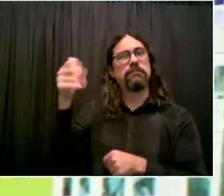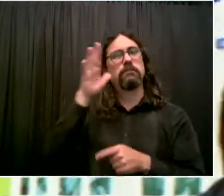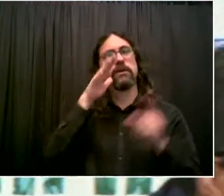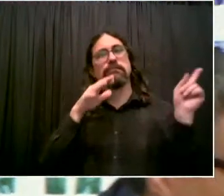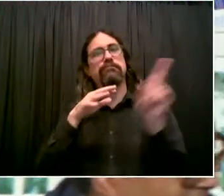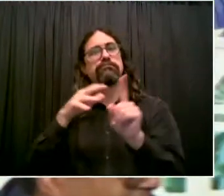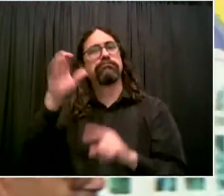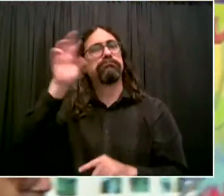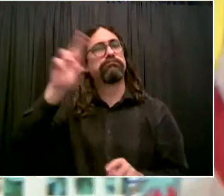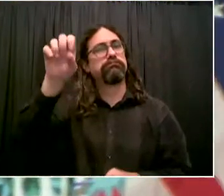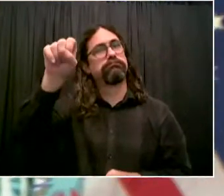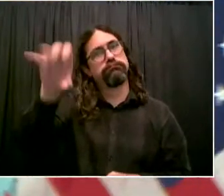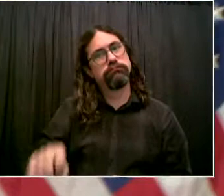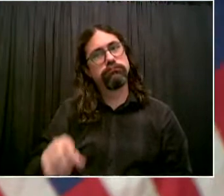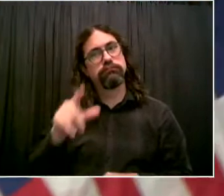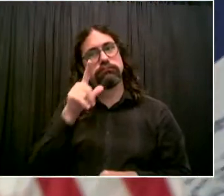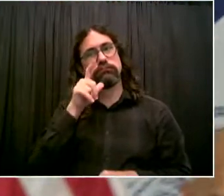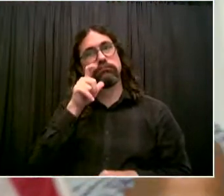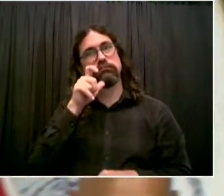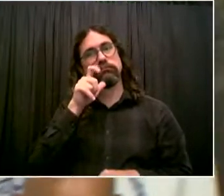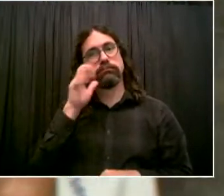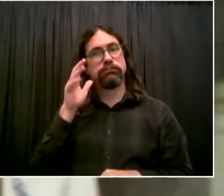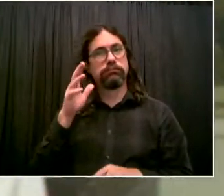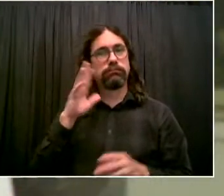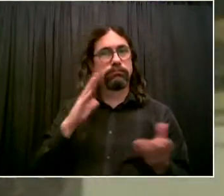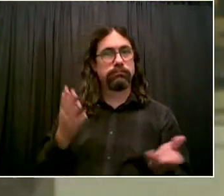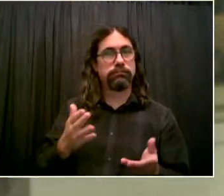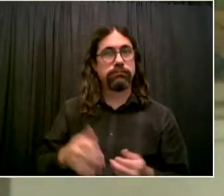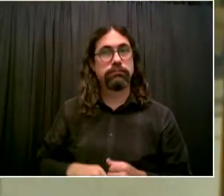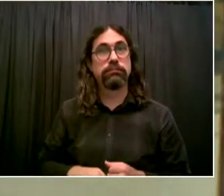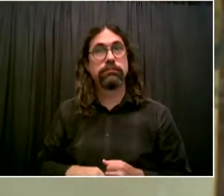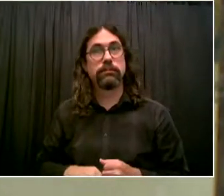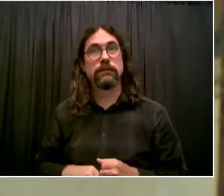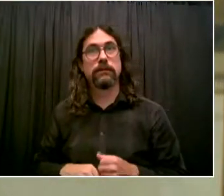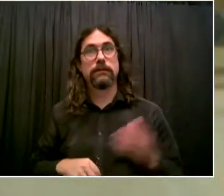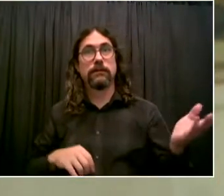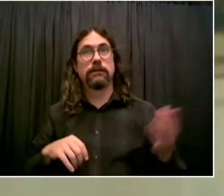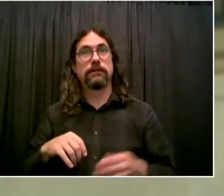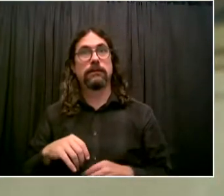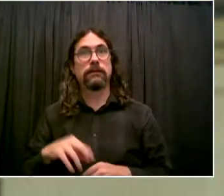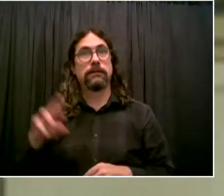STUNNING LINEUP FOR THE CONCERT AT ORCHARD